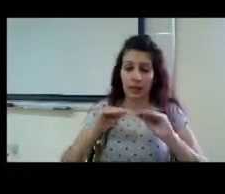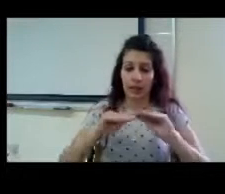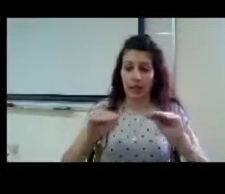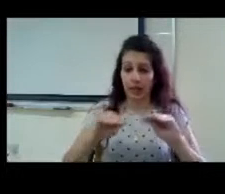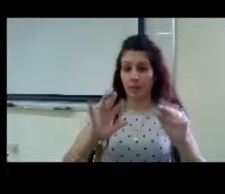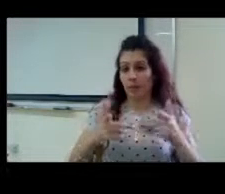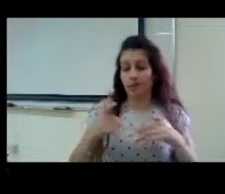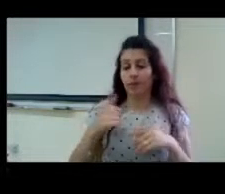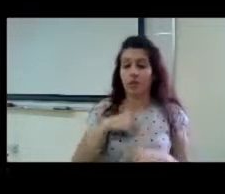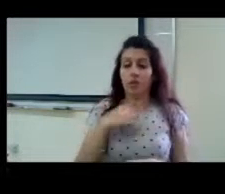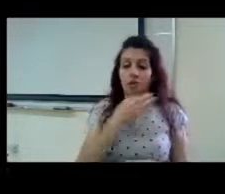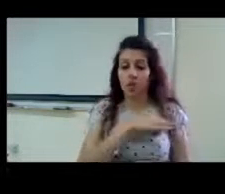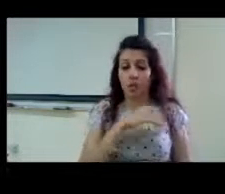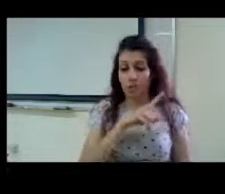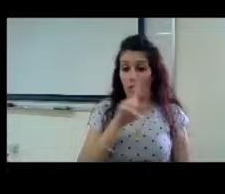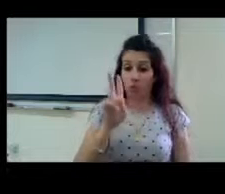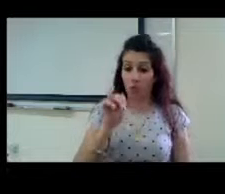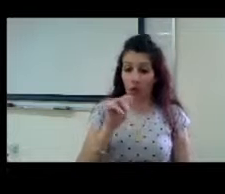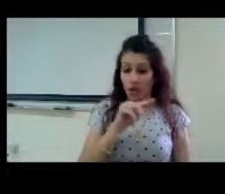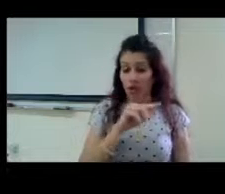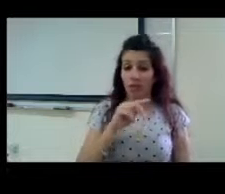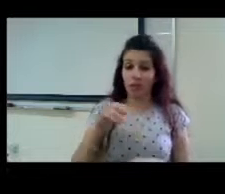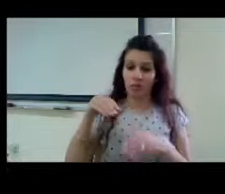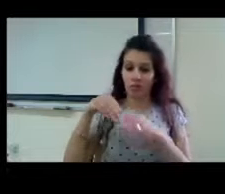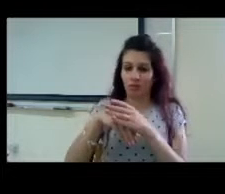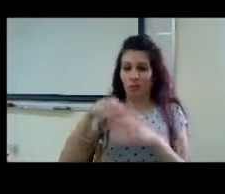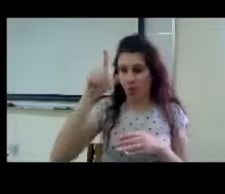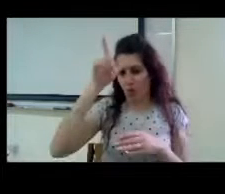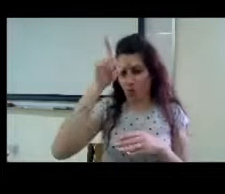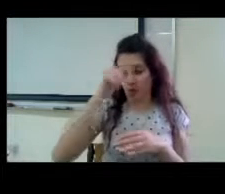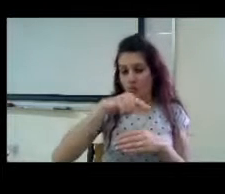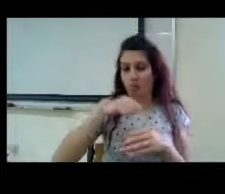and education where protection is a key mandate UNHCR seeks to increase and